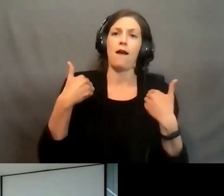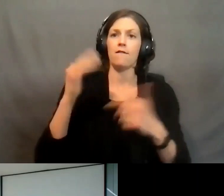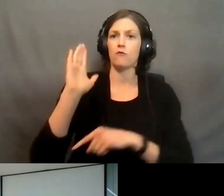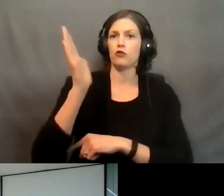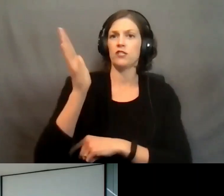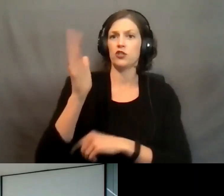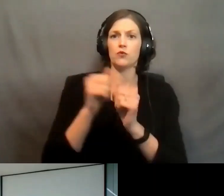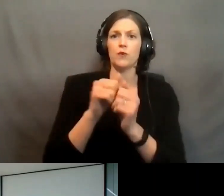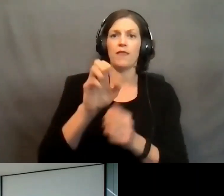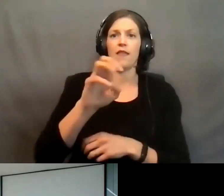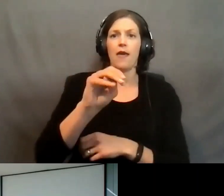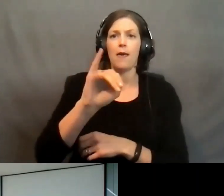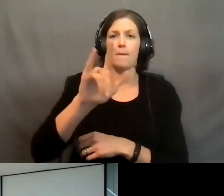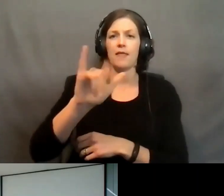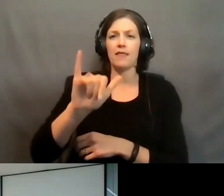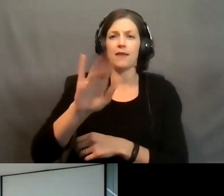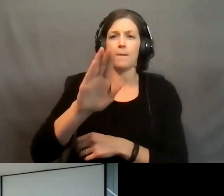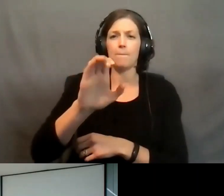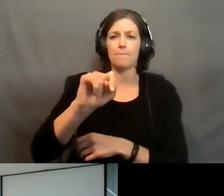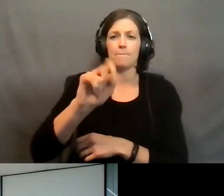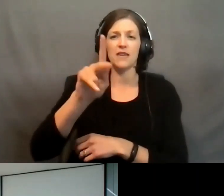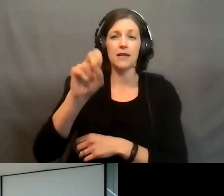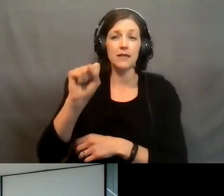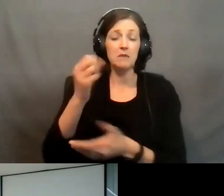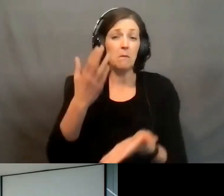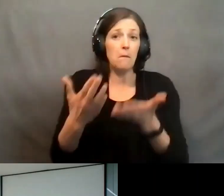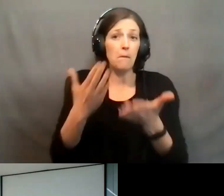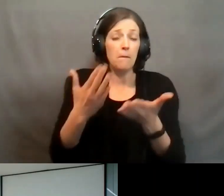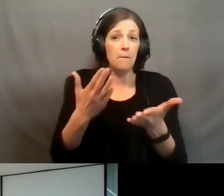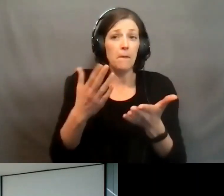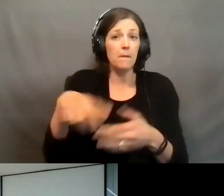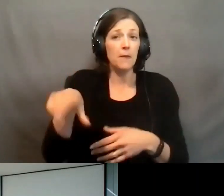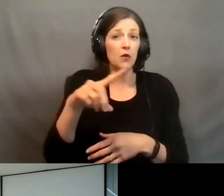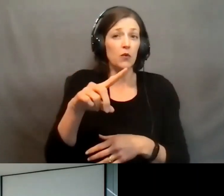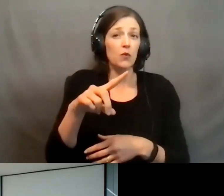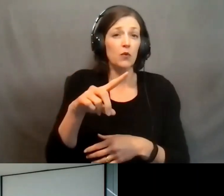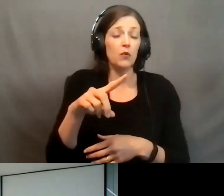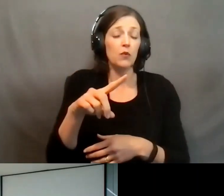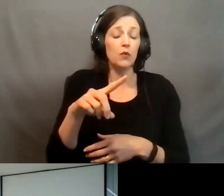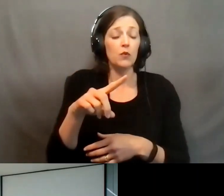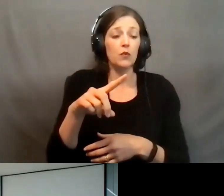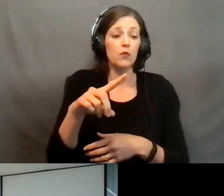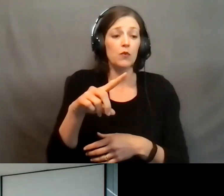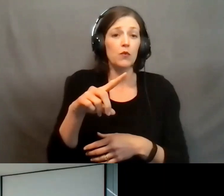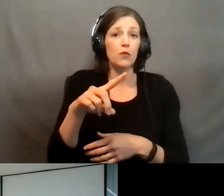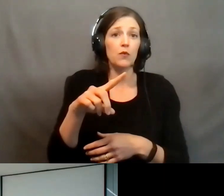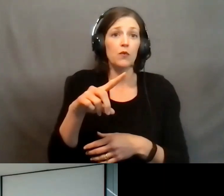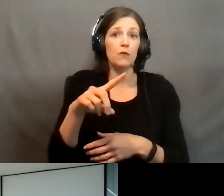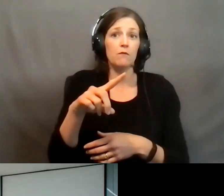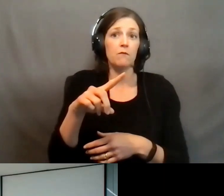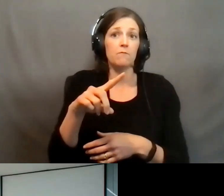12:15:59 who 12:16:06 has had the experience of